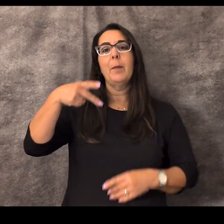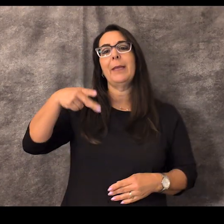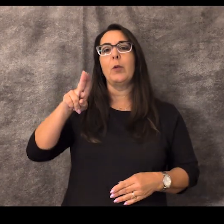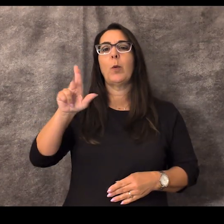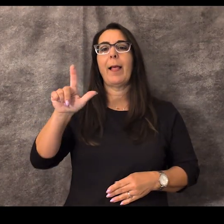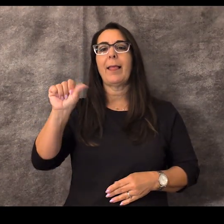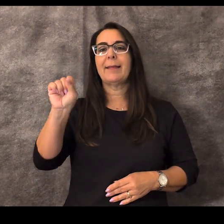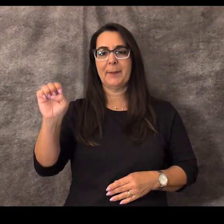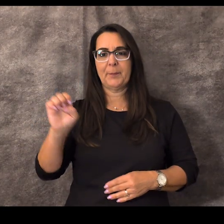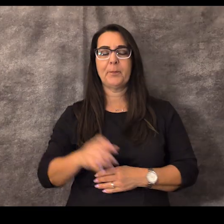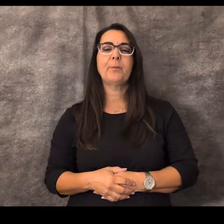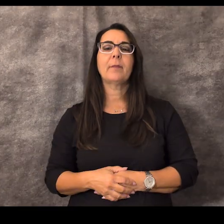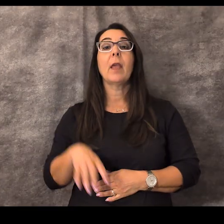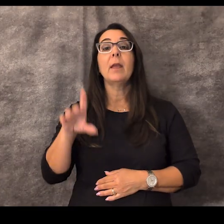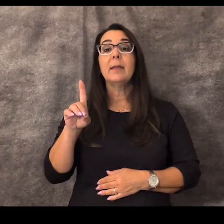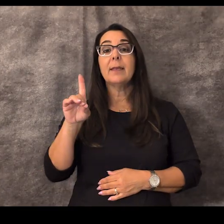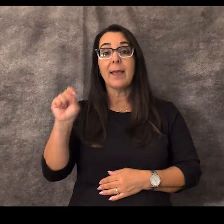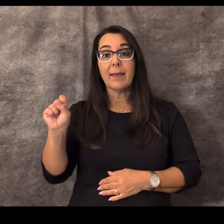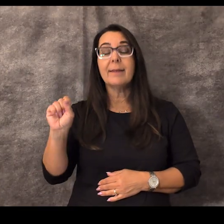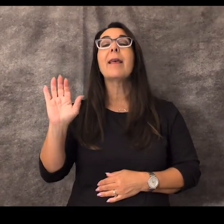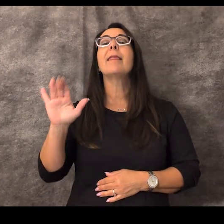(Sofia Vergara) DDS is the Department of Developmental Services.